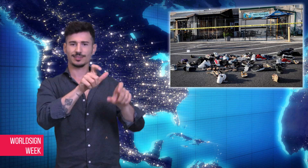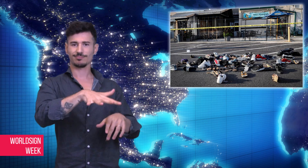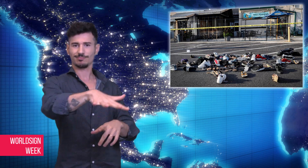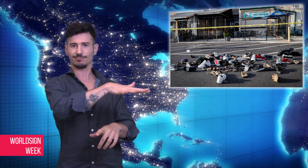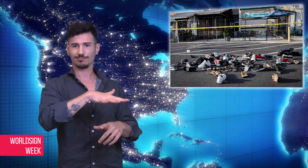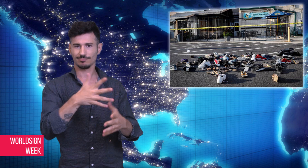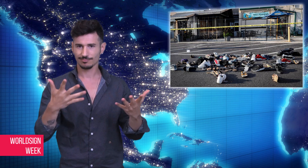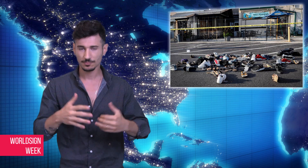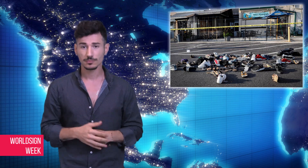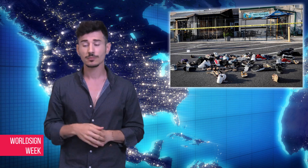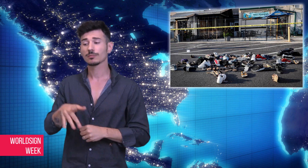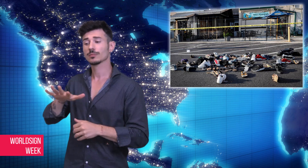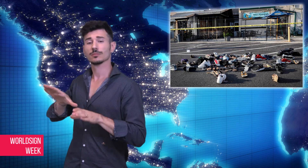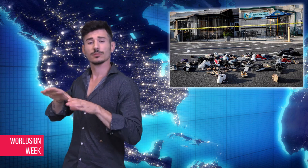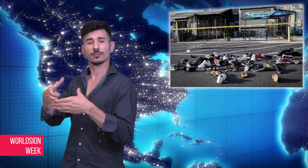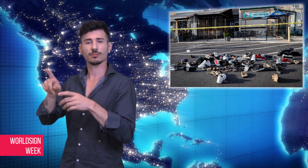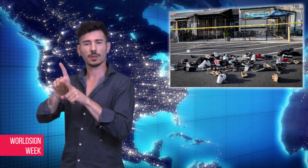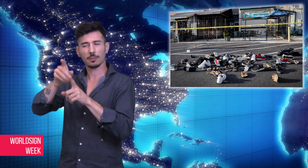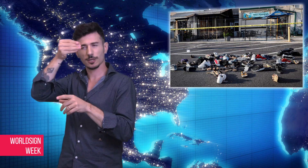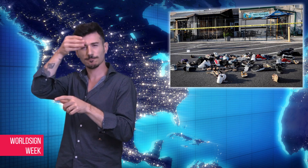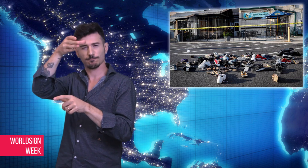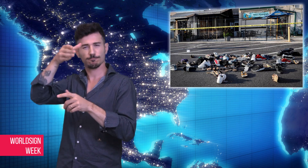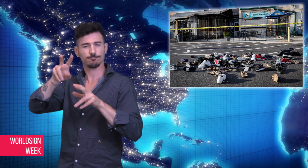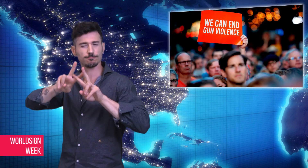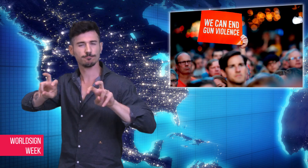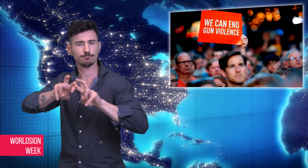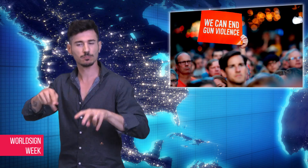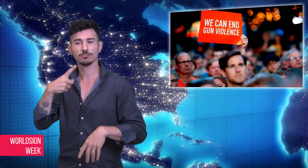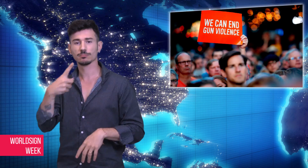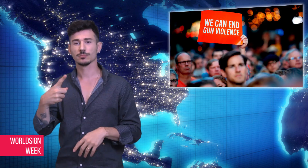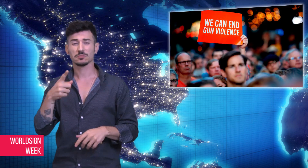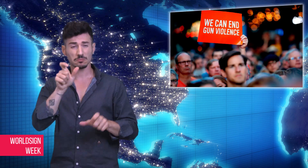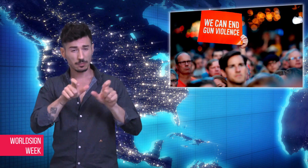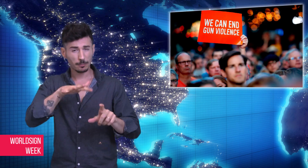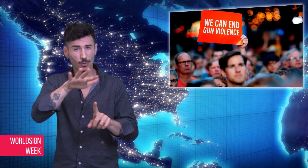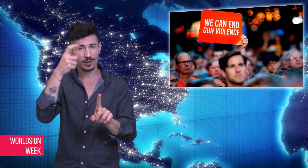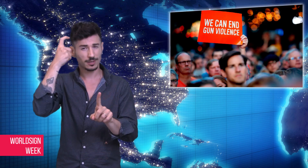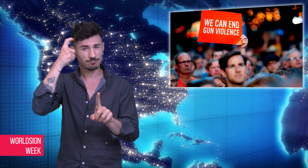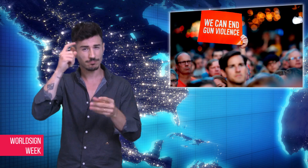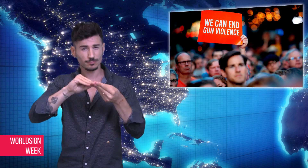Experts believe that mental illness is not a major